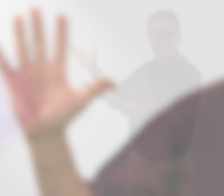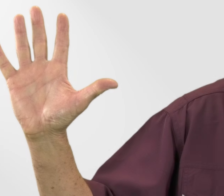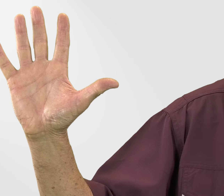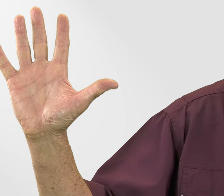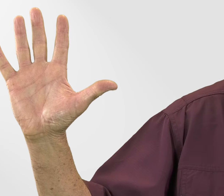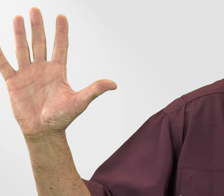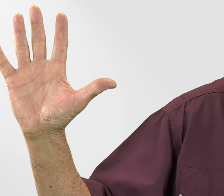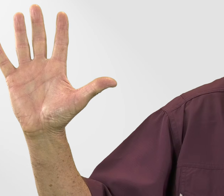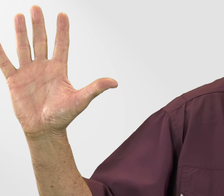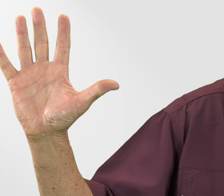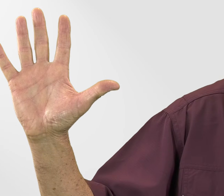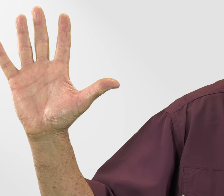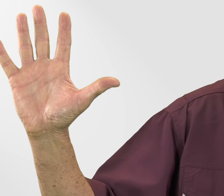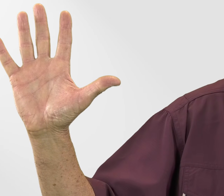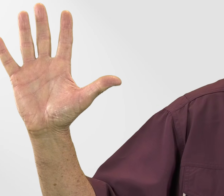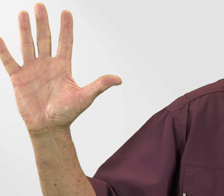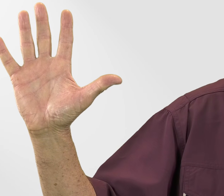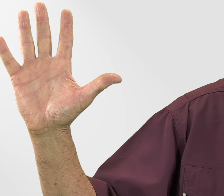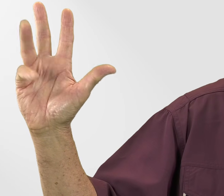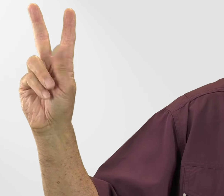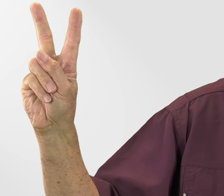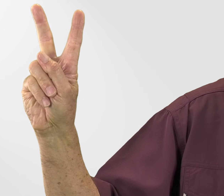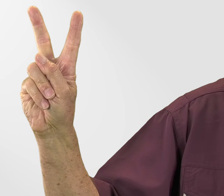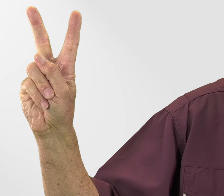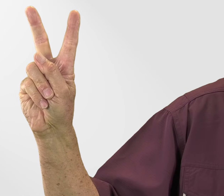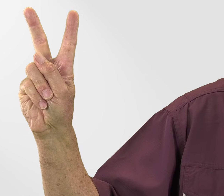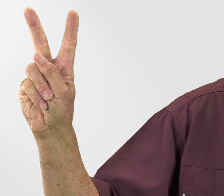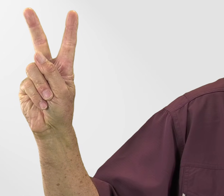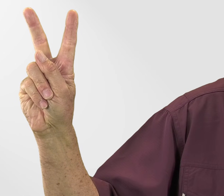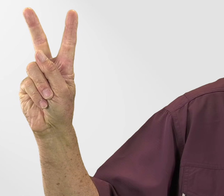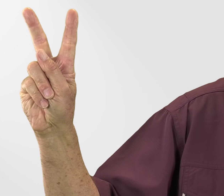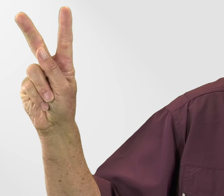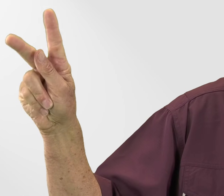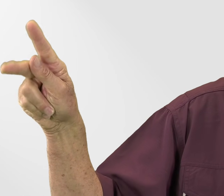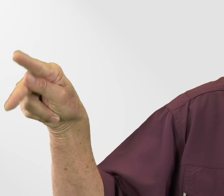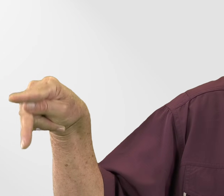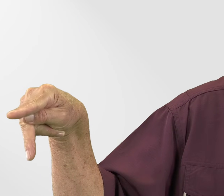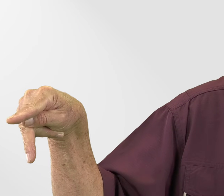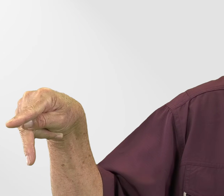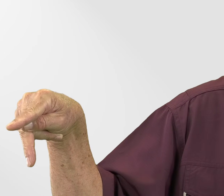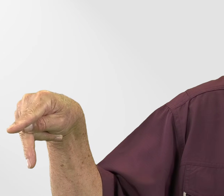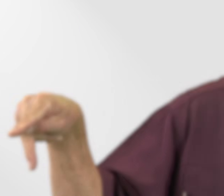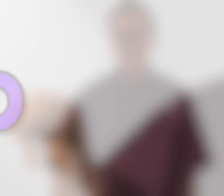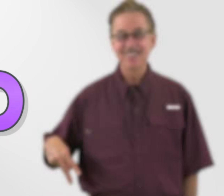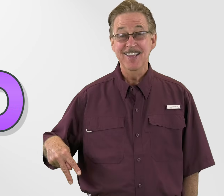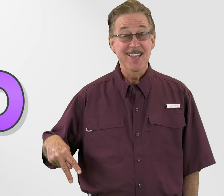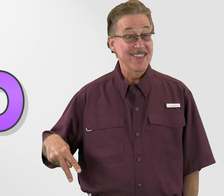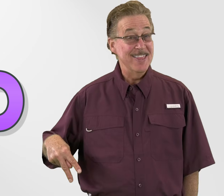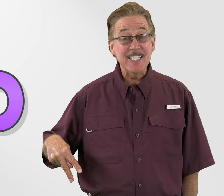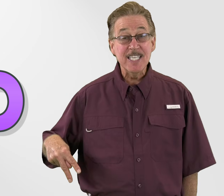To sign the letter P p make a peace sign, down a little, thumb in the middle